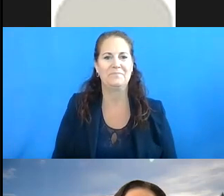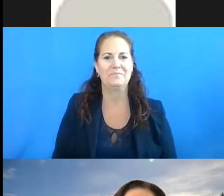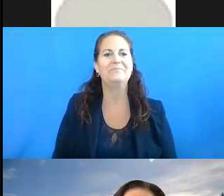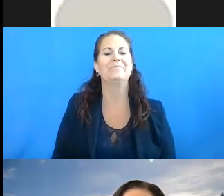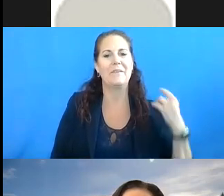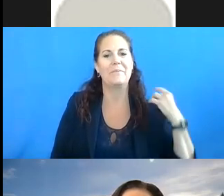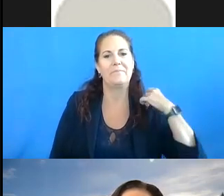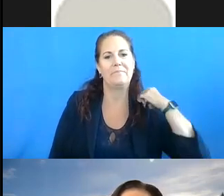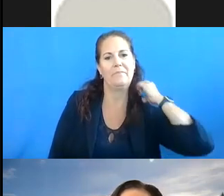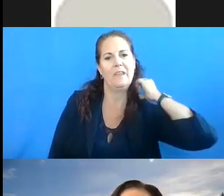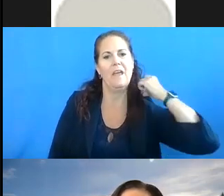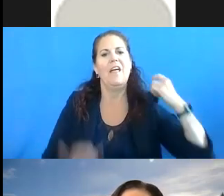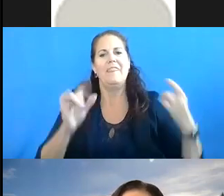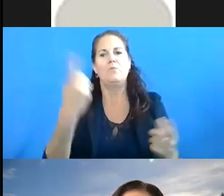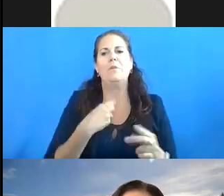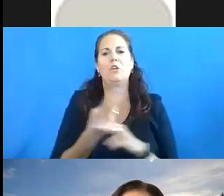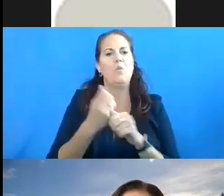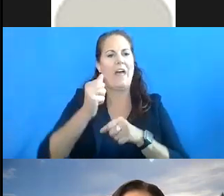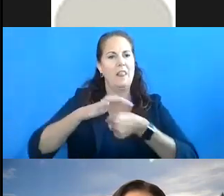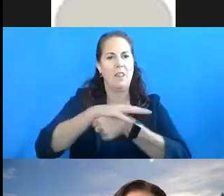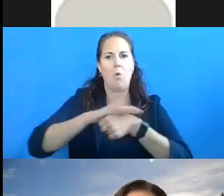This is one that we use with a local funder here on Haida Gwaii,